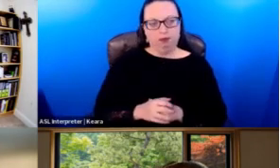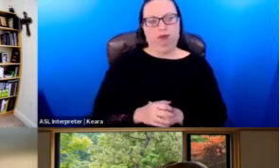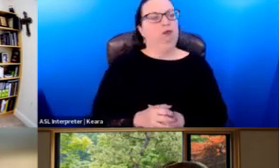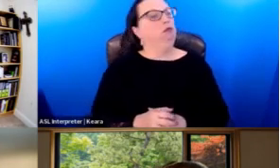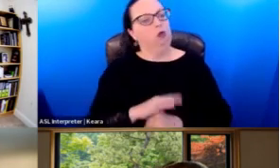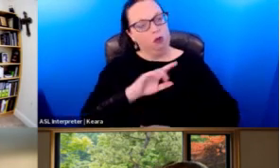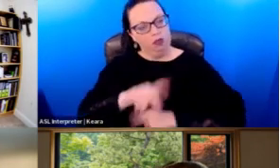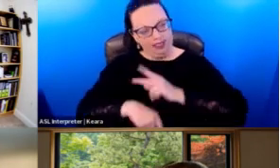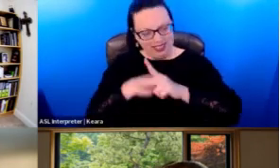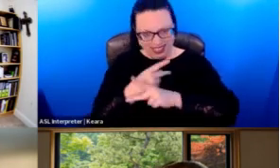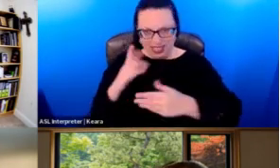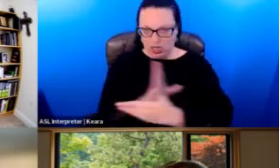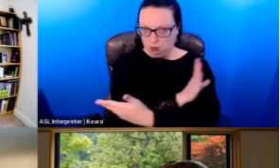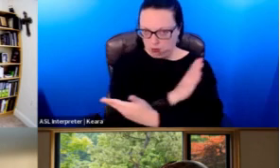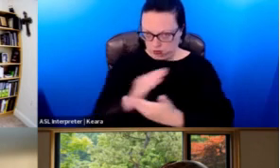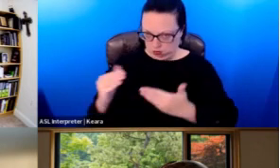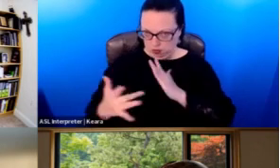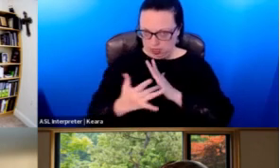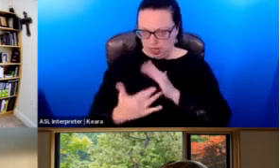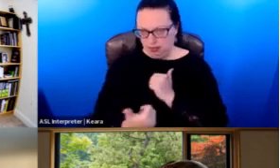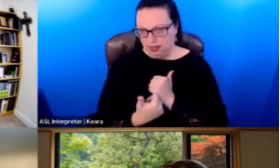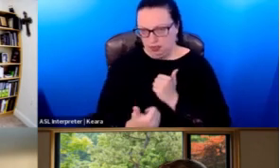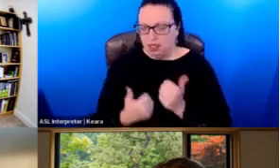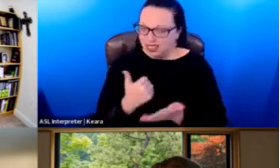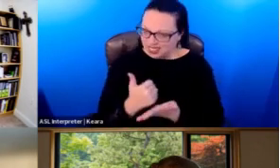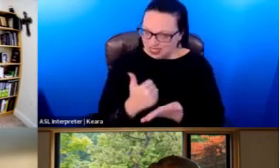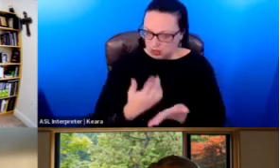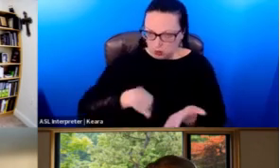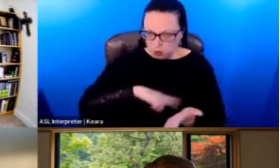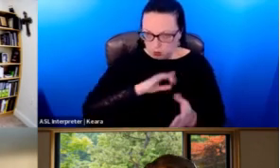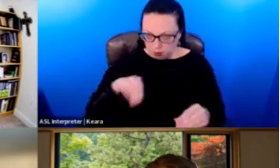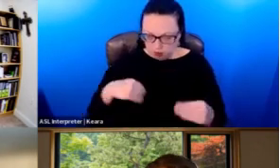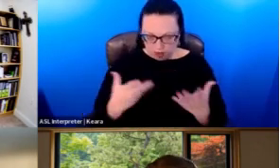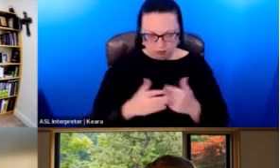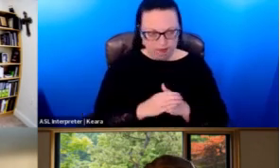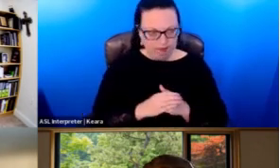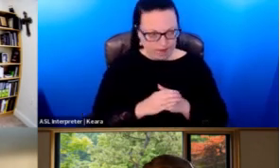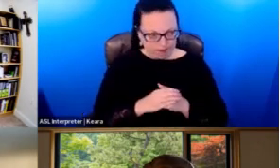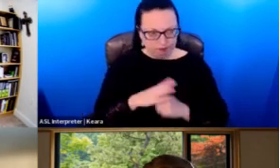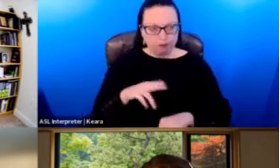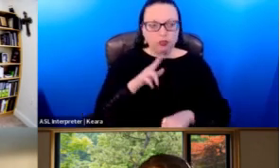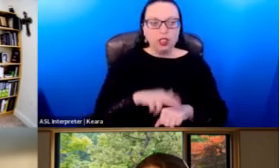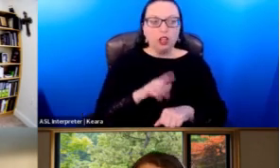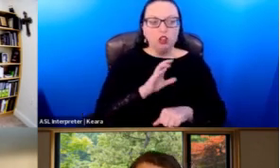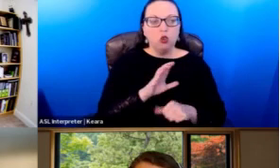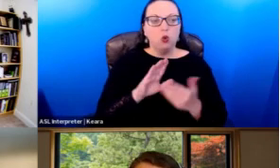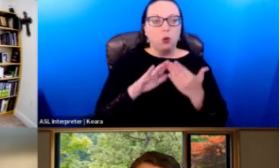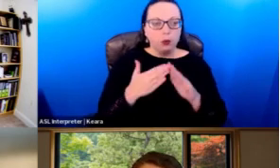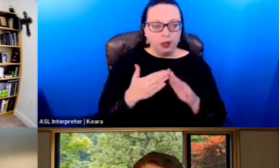innovative work in the field that are applying promising practices of the work they're doing. And they are seeing